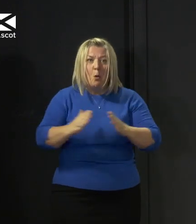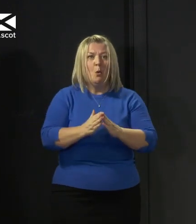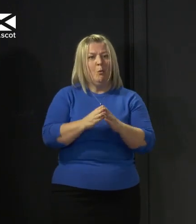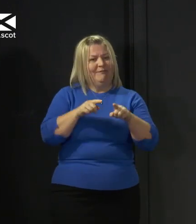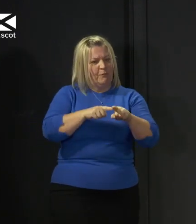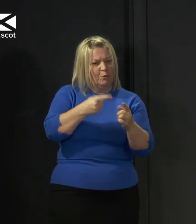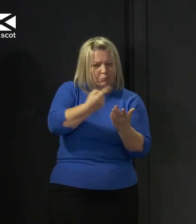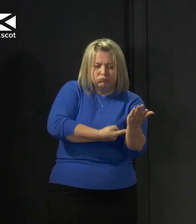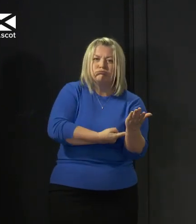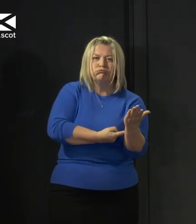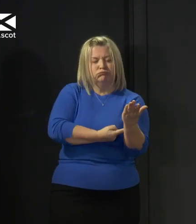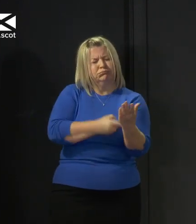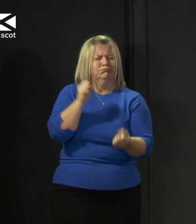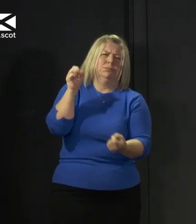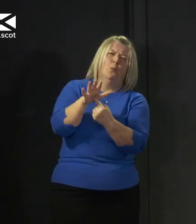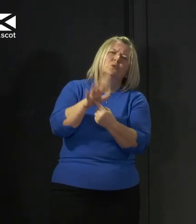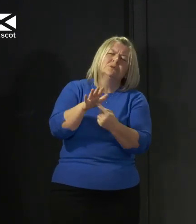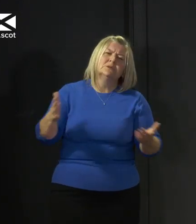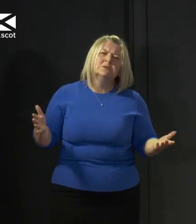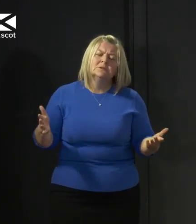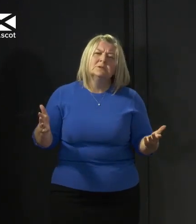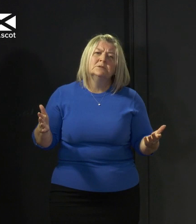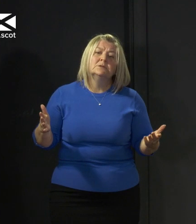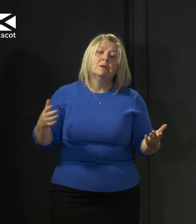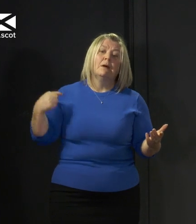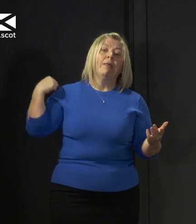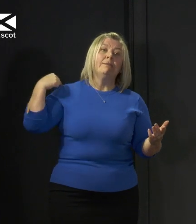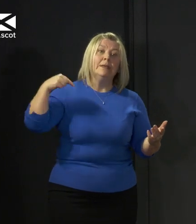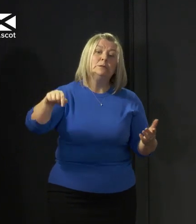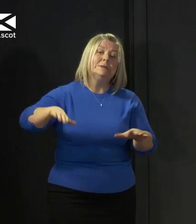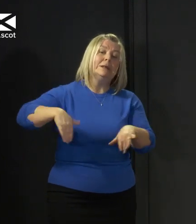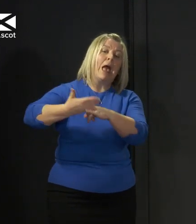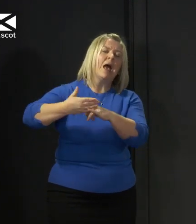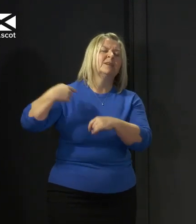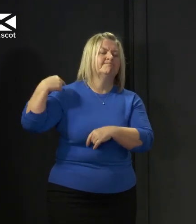will set out some of the factors that will guide our thinking for the future I